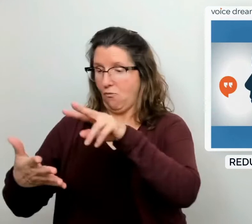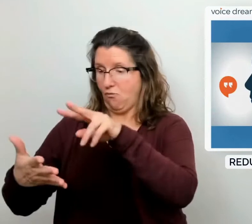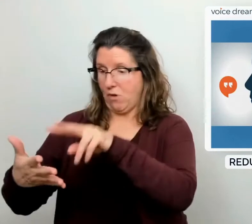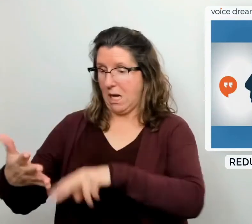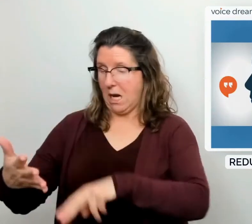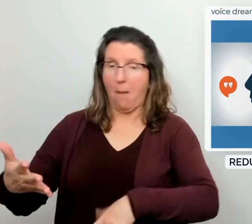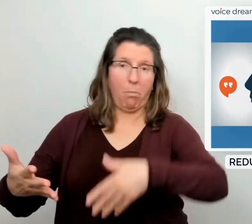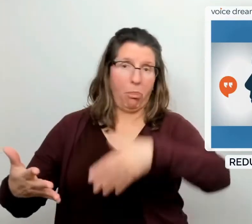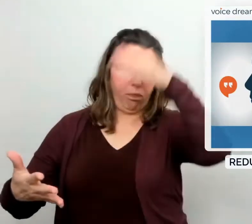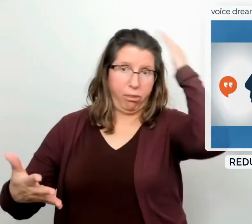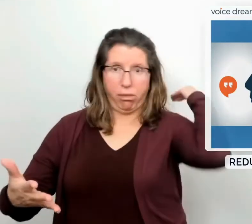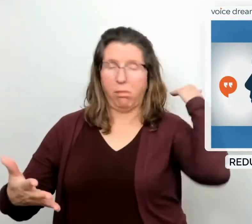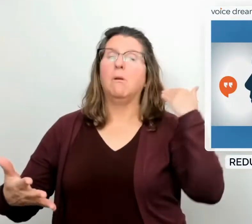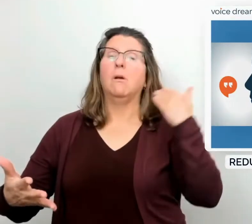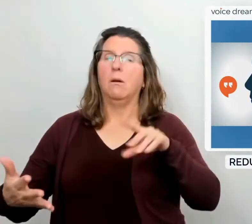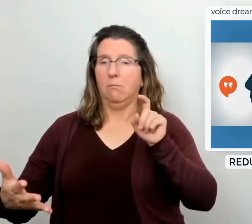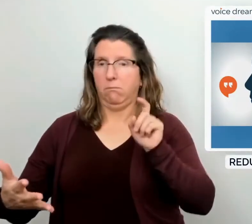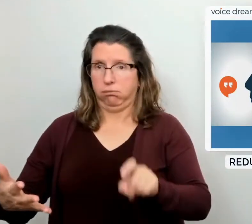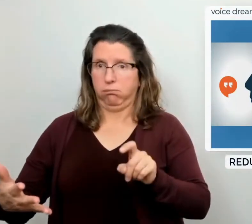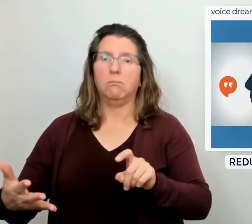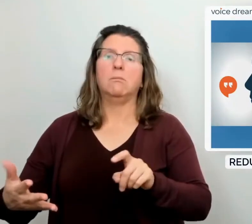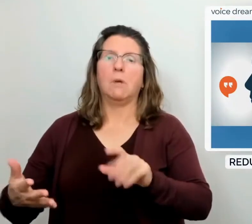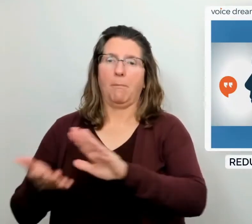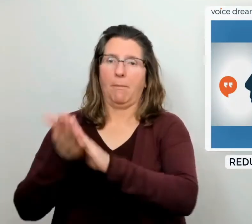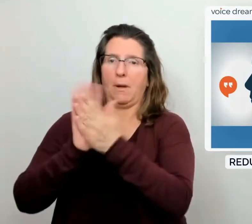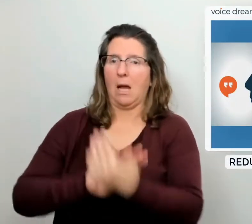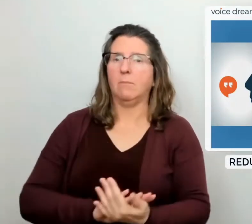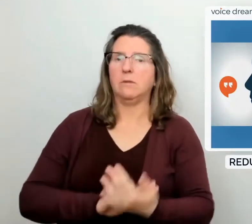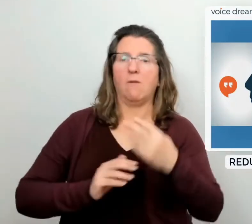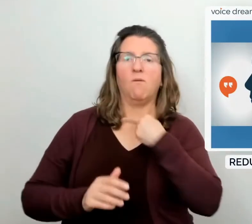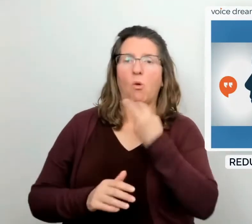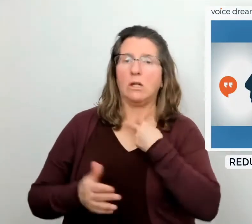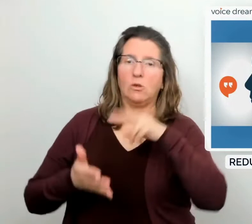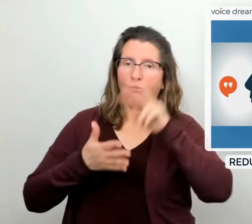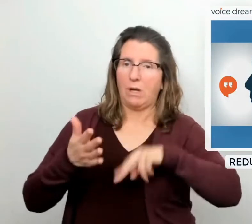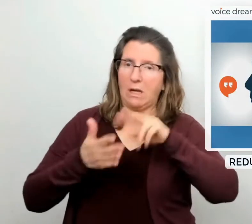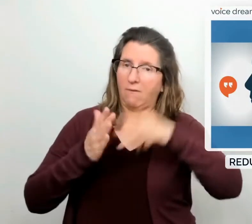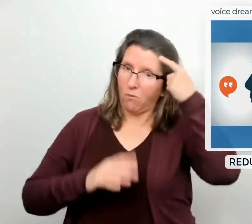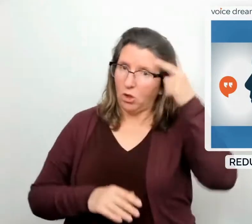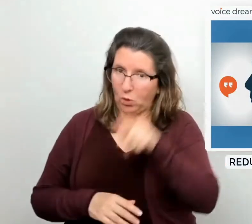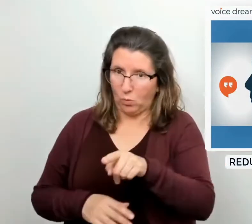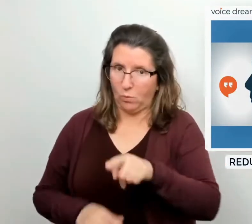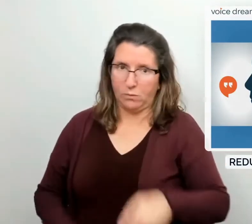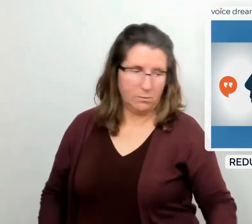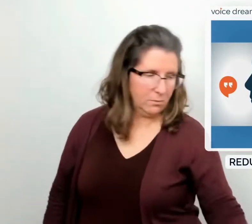If a learner is overwhelmed by the text, this feature might help them to focus and understand.